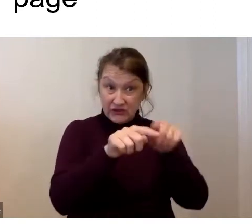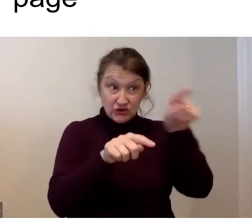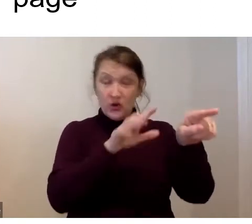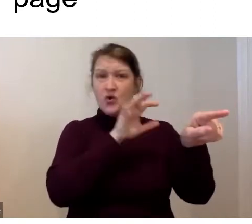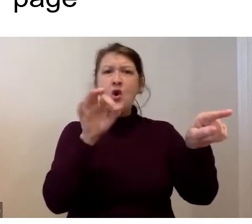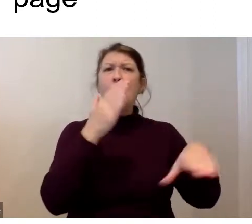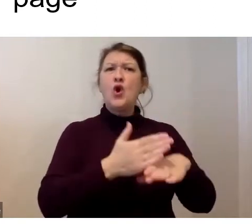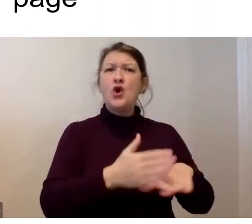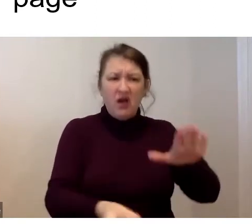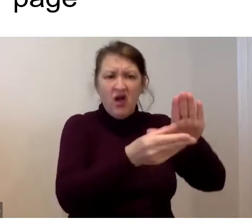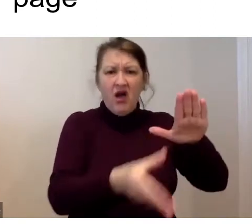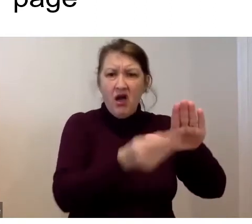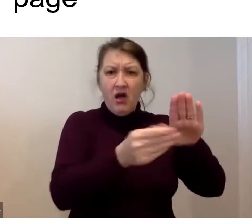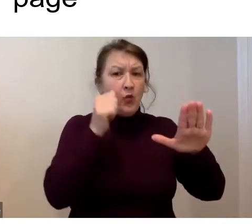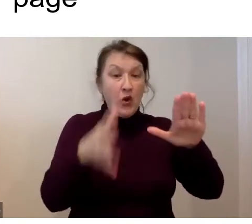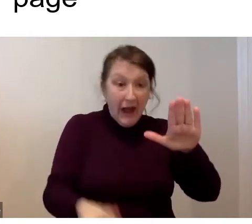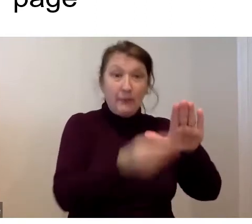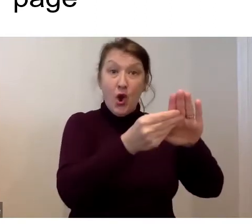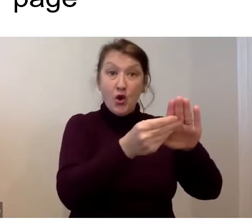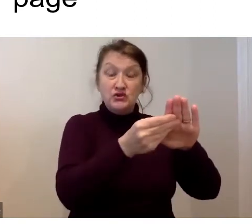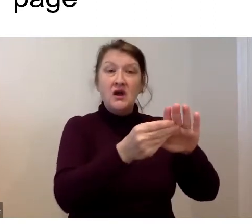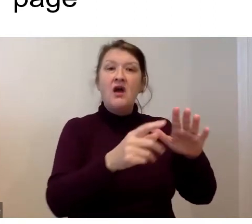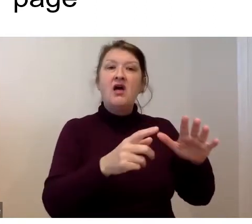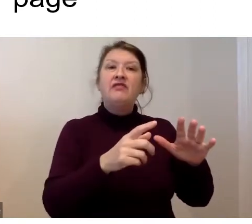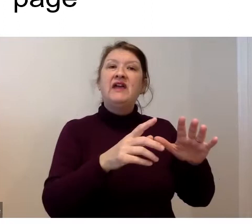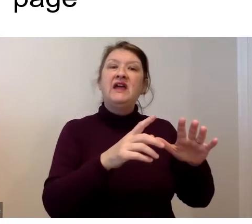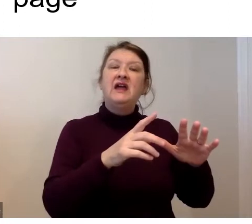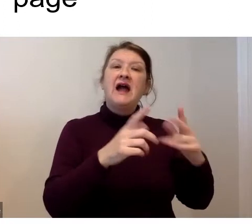It is broken or the images been deleted, then the alt text will appear in its place.